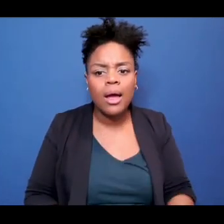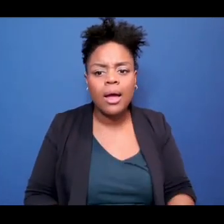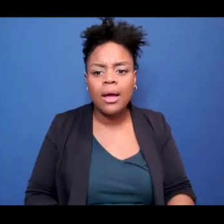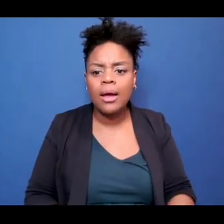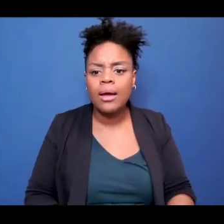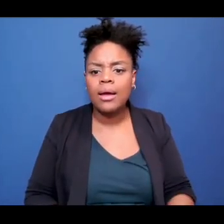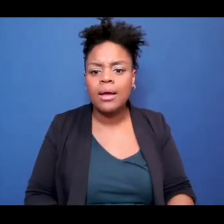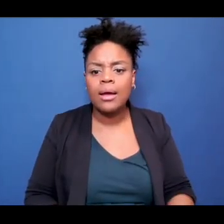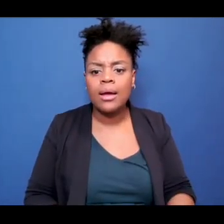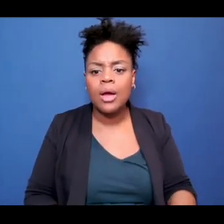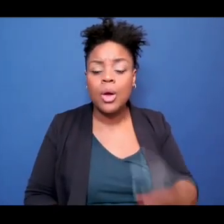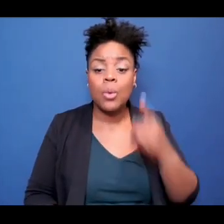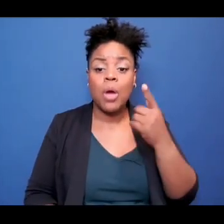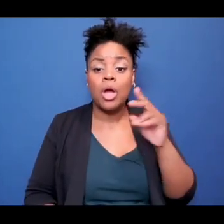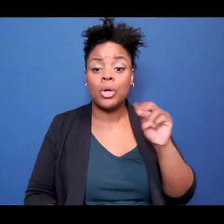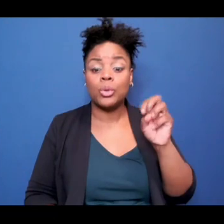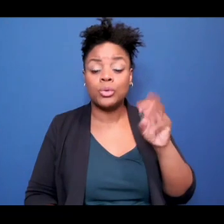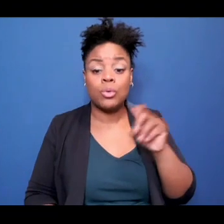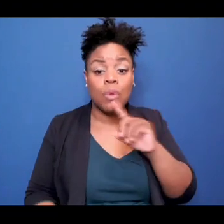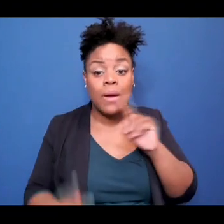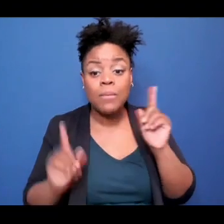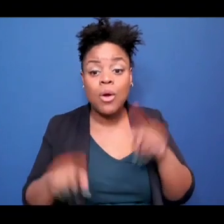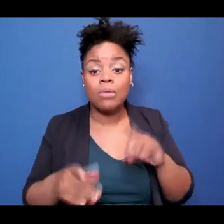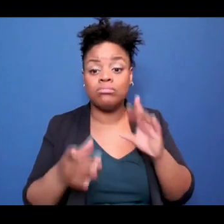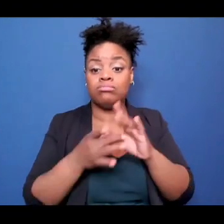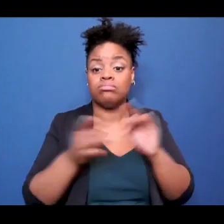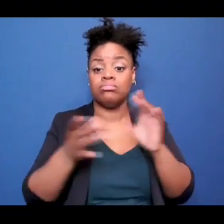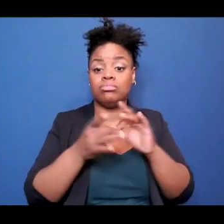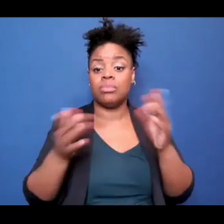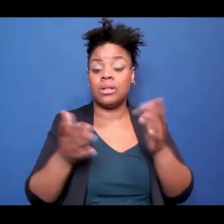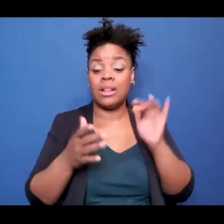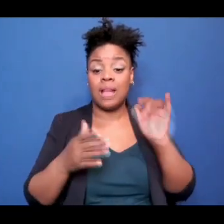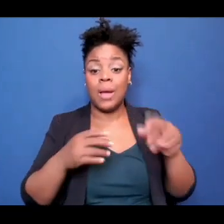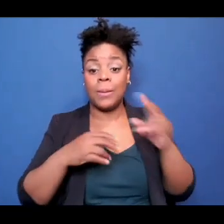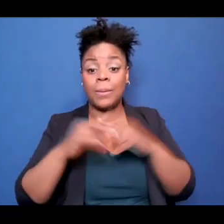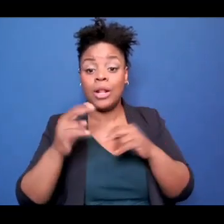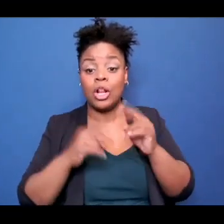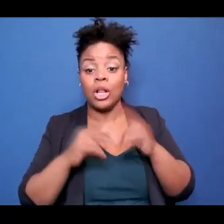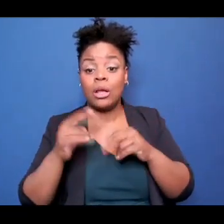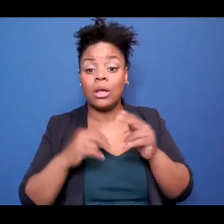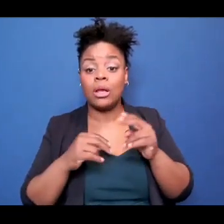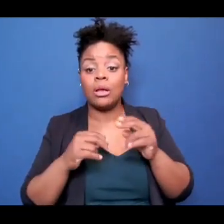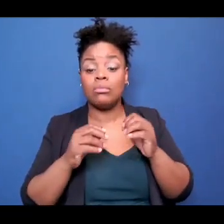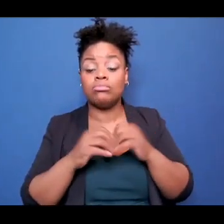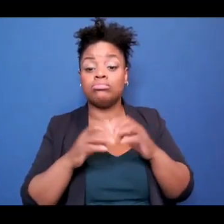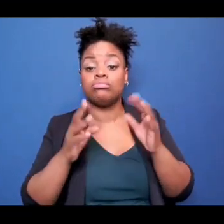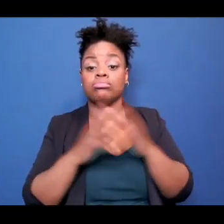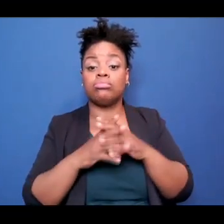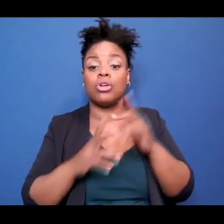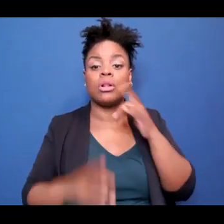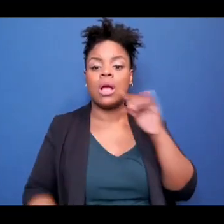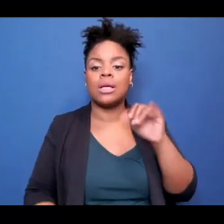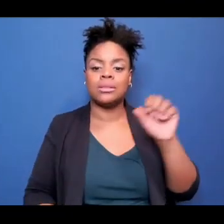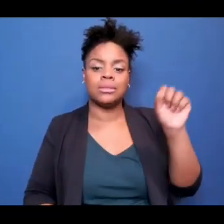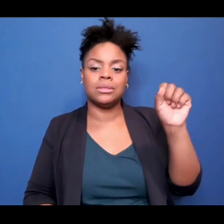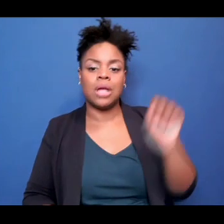ENTER THE RESTAURANT. AS ONE NEWS REPORT DESCRIBED AT THE TIME, QUOTE, THE BUILD BE HAS BEEN CONSTRUCTED TO